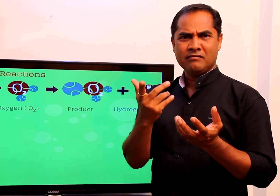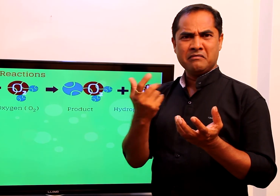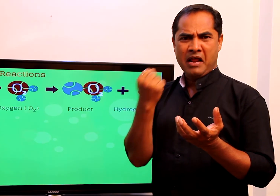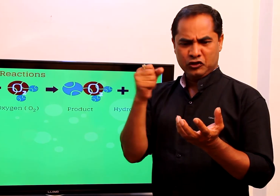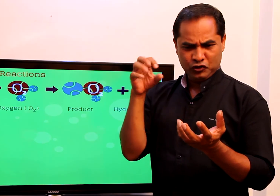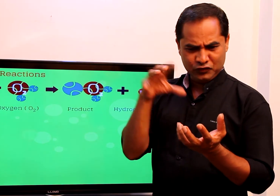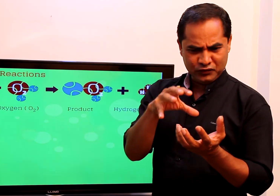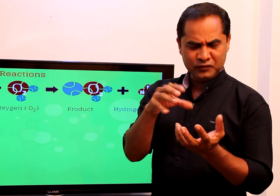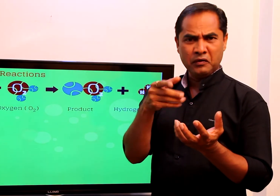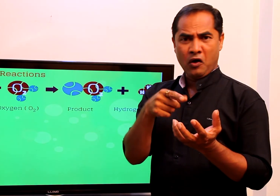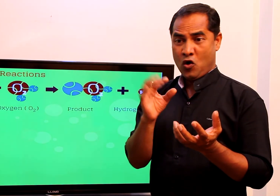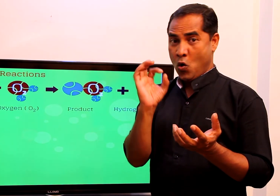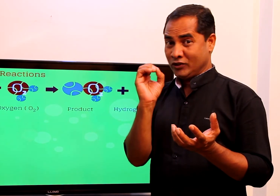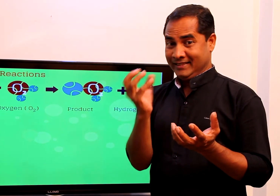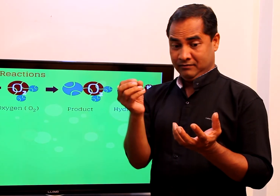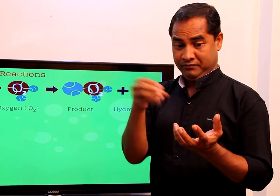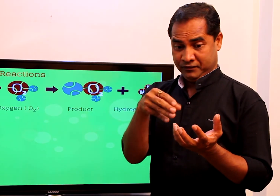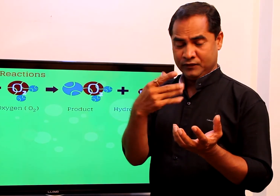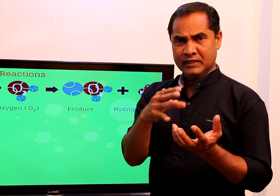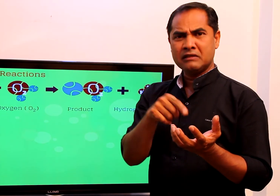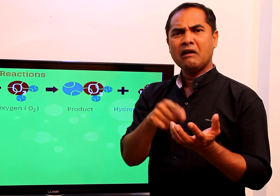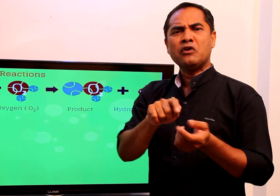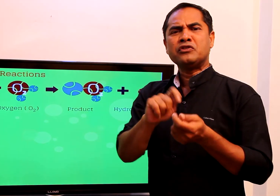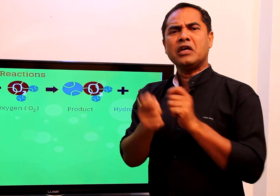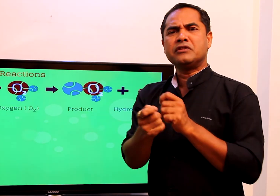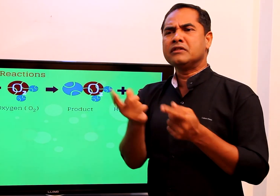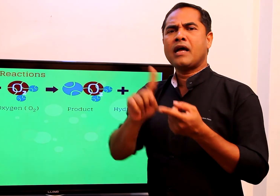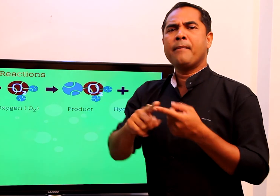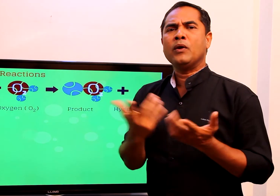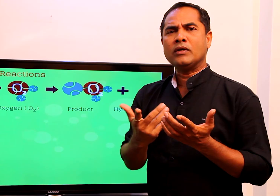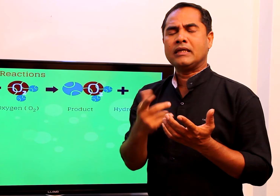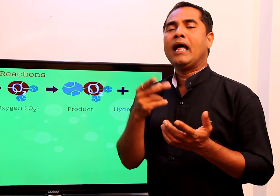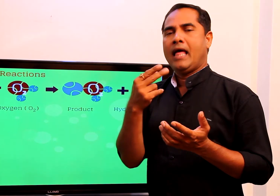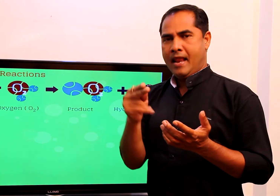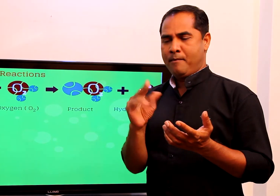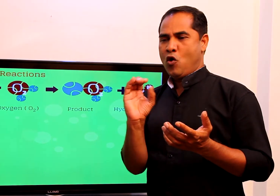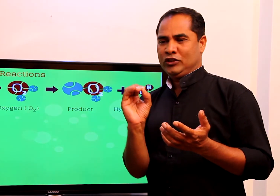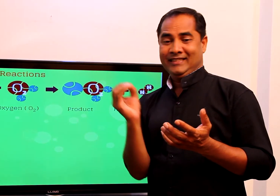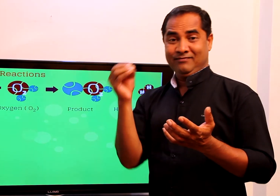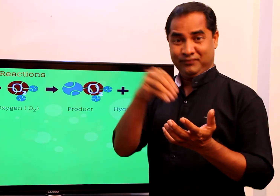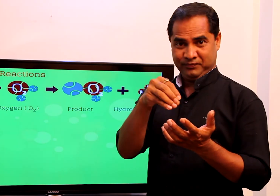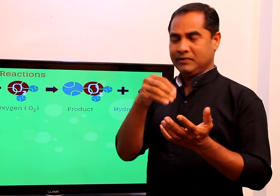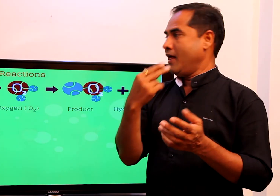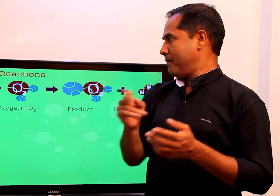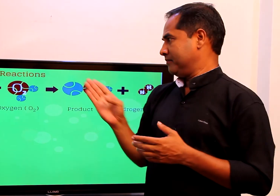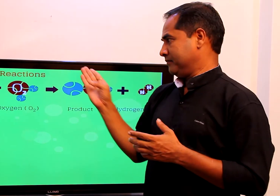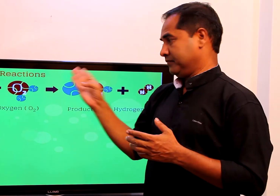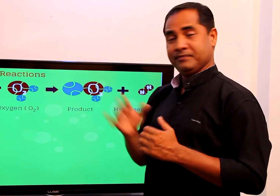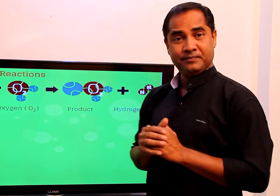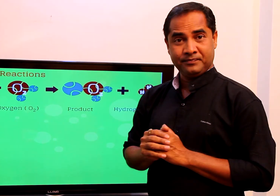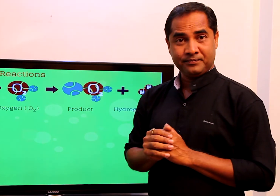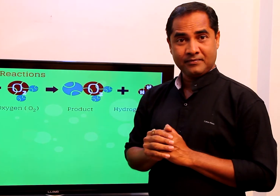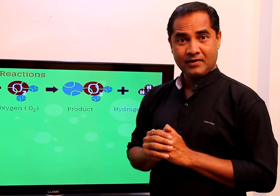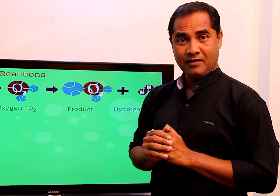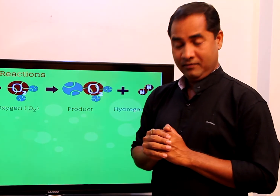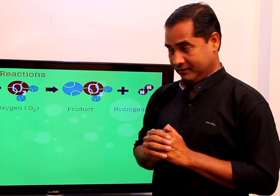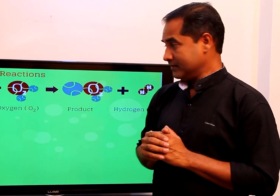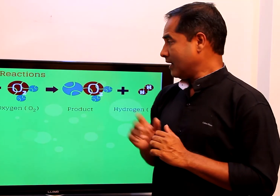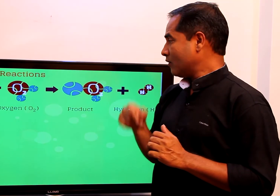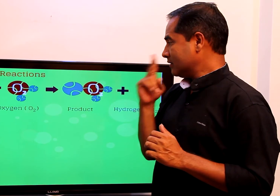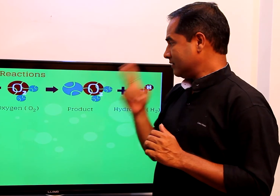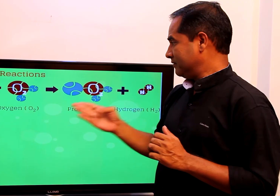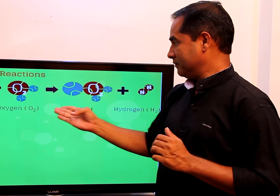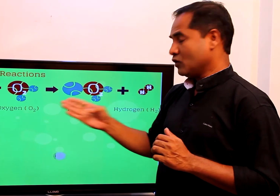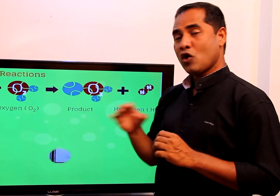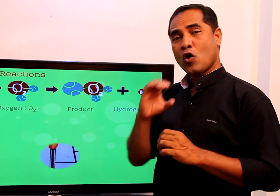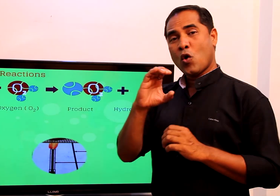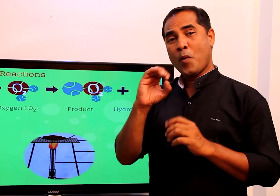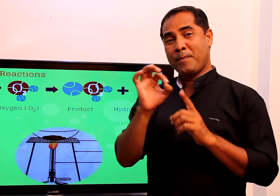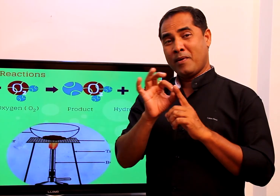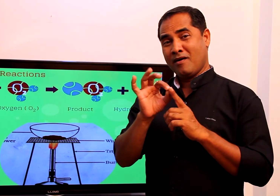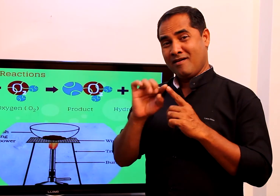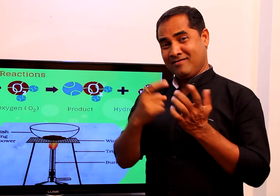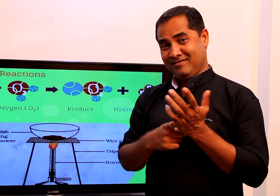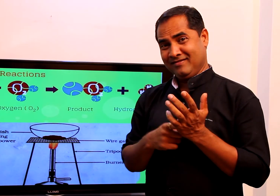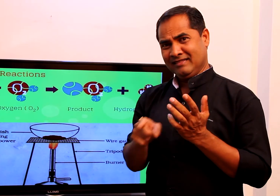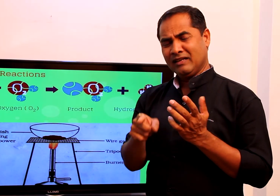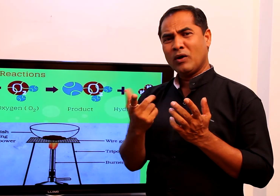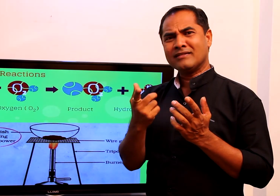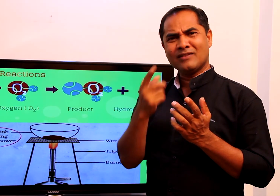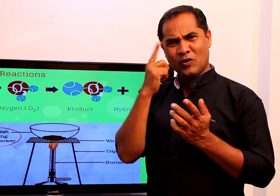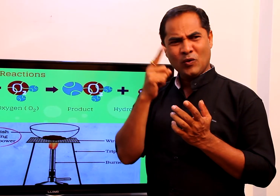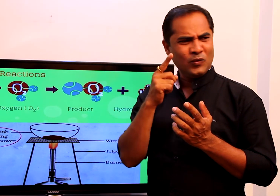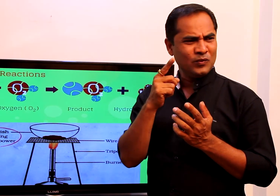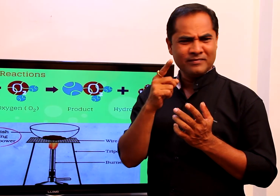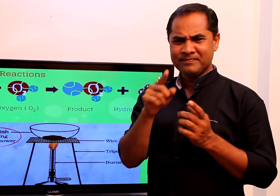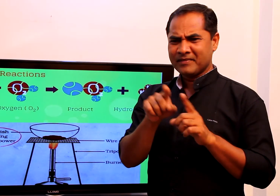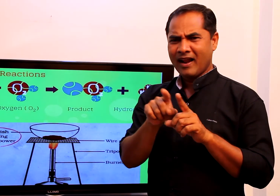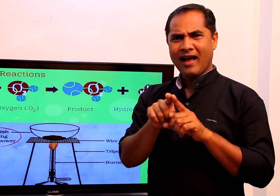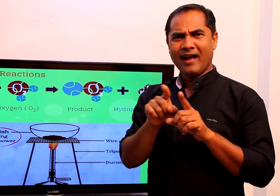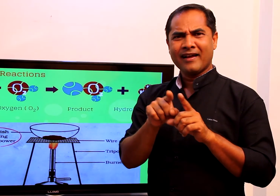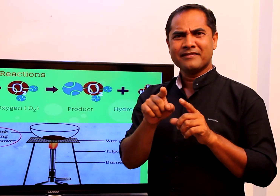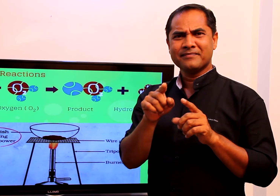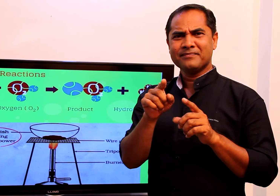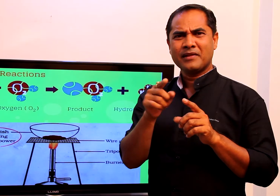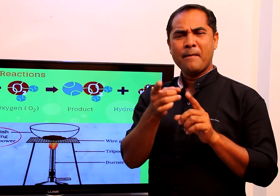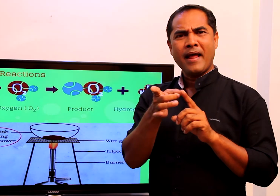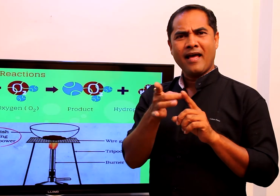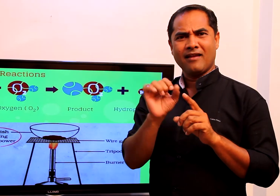Oxygen is an important gas, it leads to many different chemical reactions.